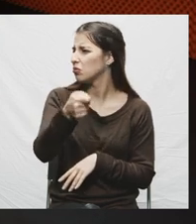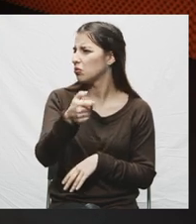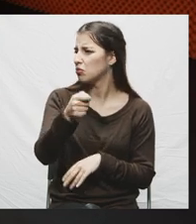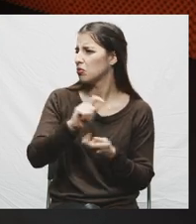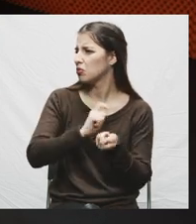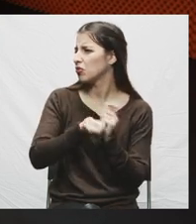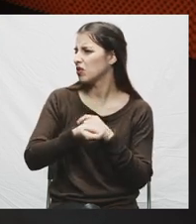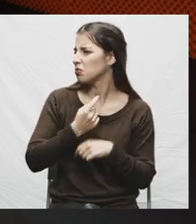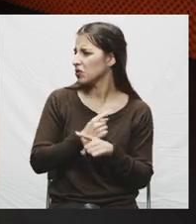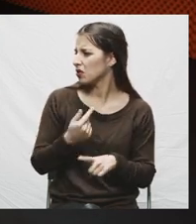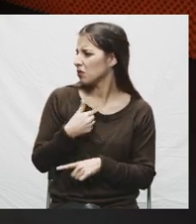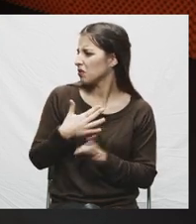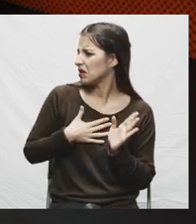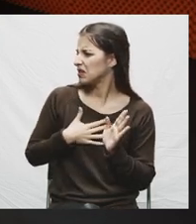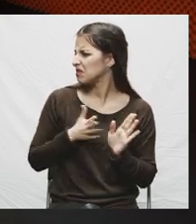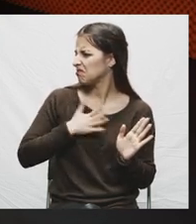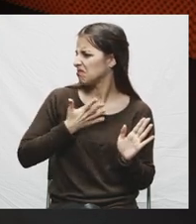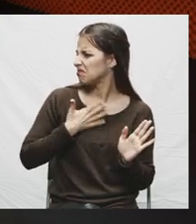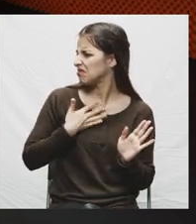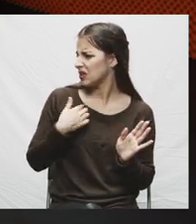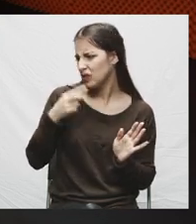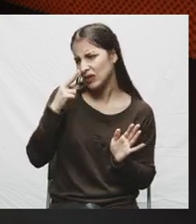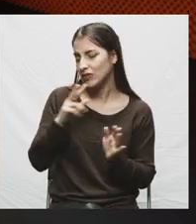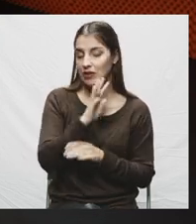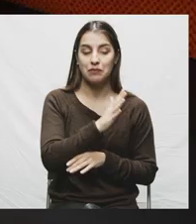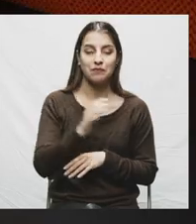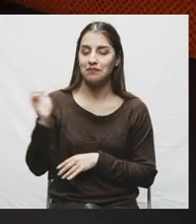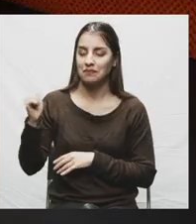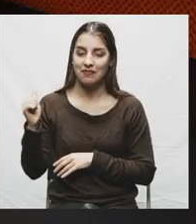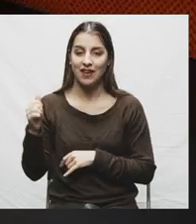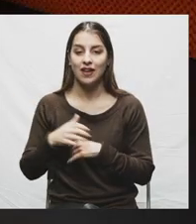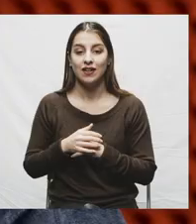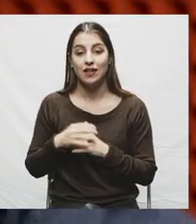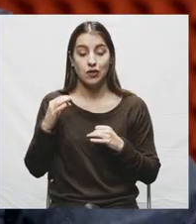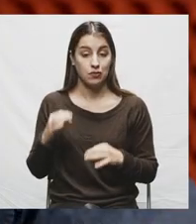because that didn’t interest me at all. — “Not that… let’s watch a movie”! And so I went